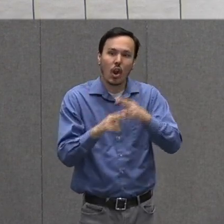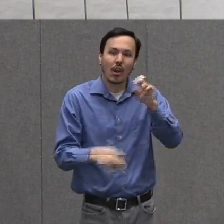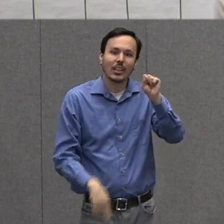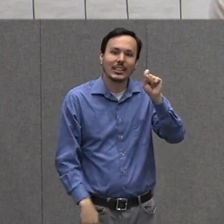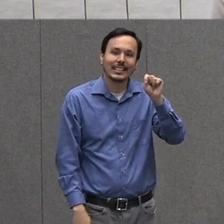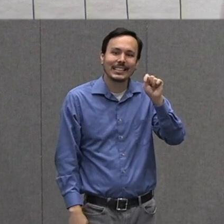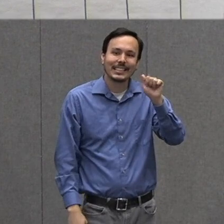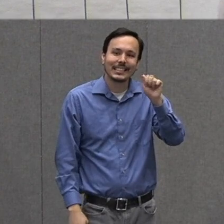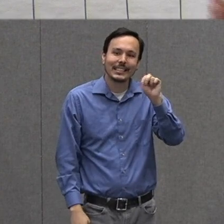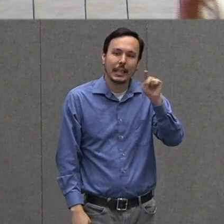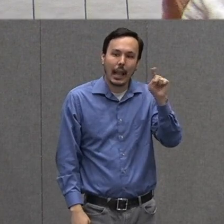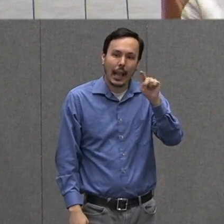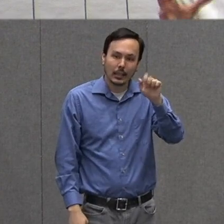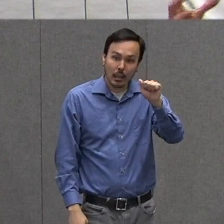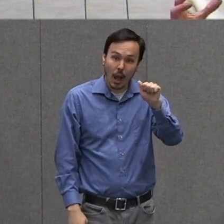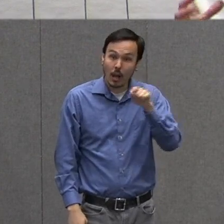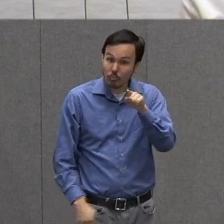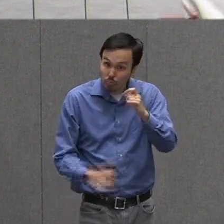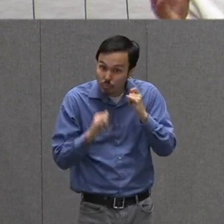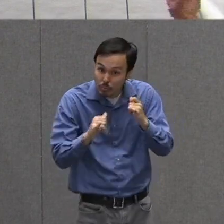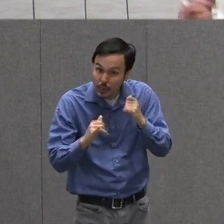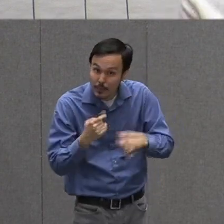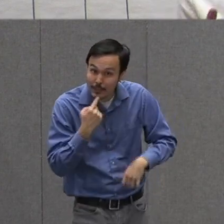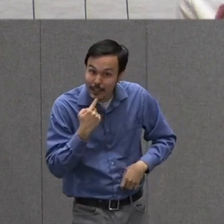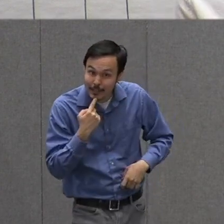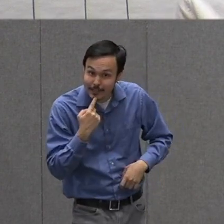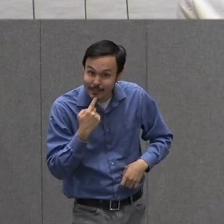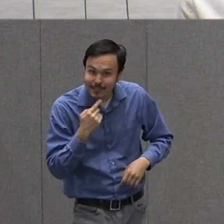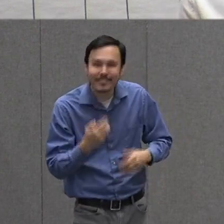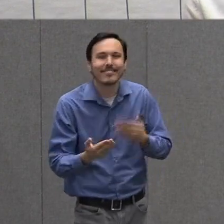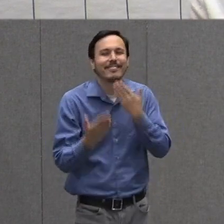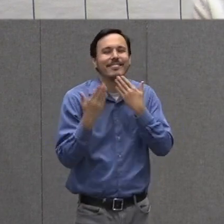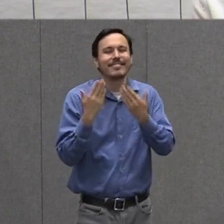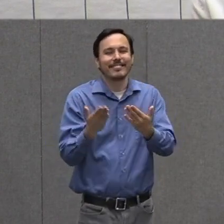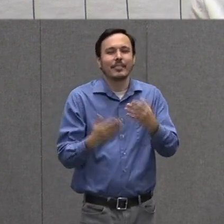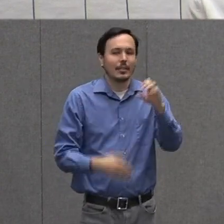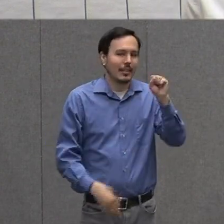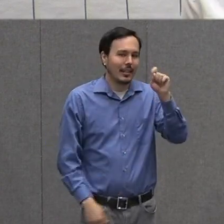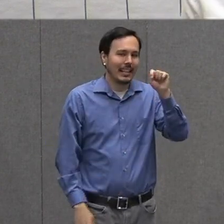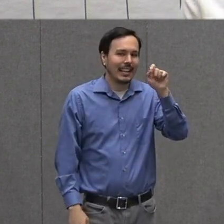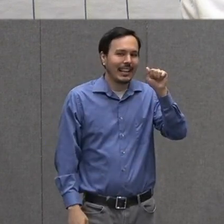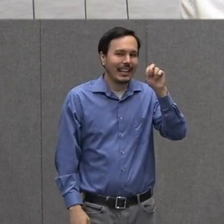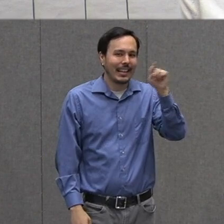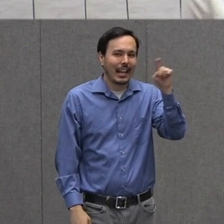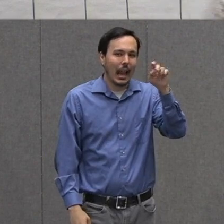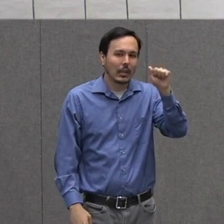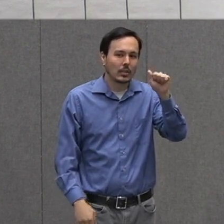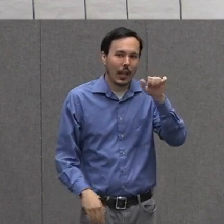Fantastic. A stanza is a group of lines in a poem that go together.